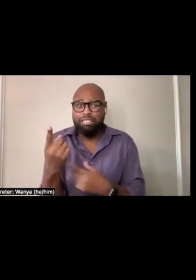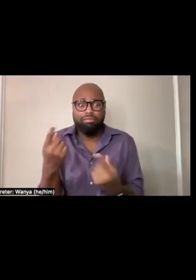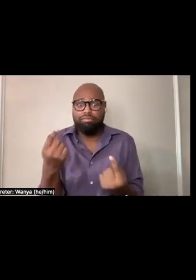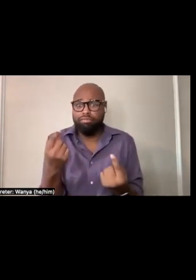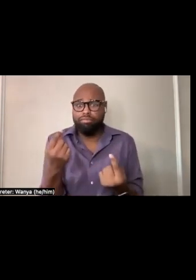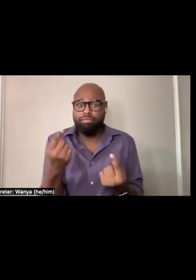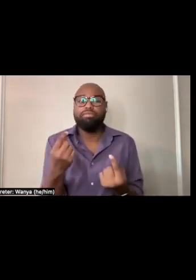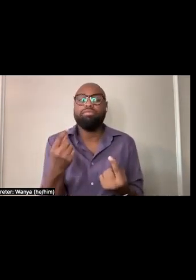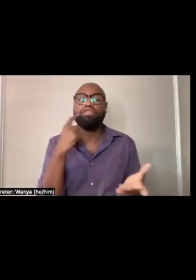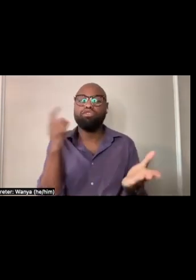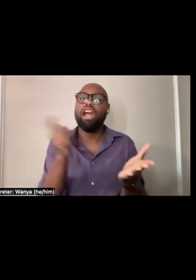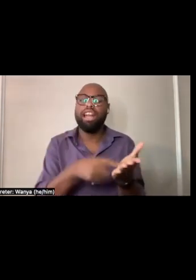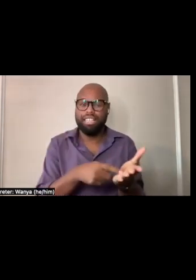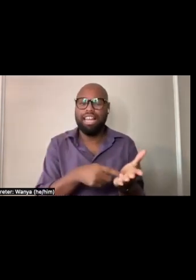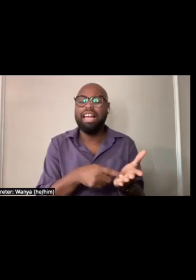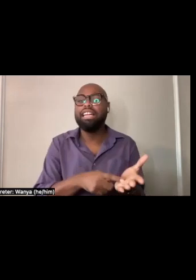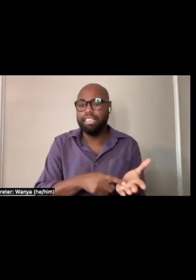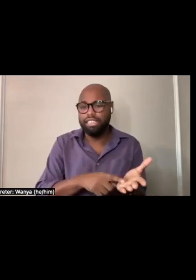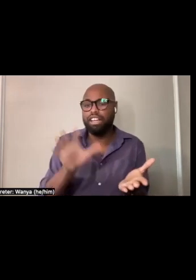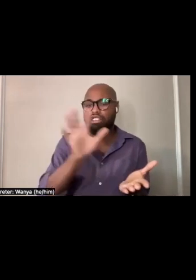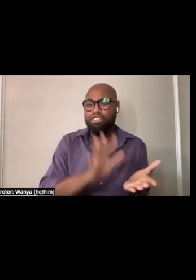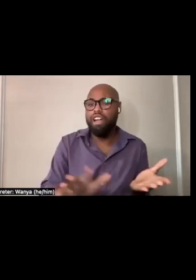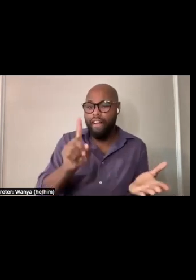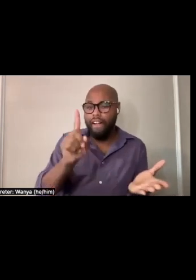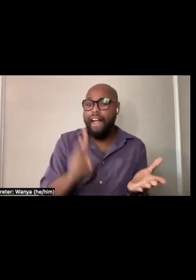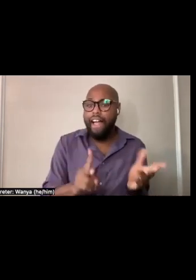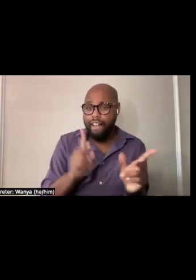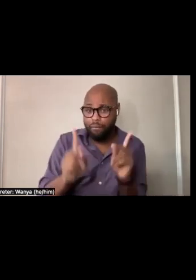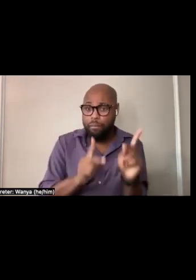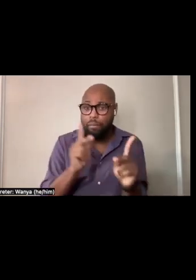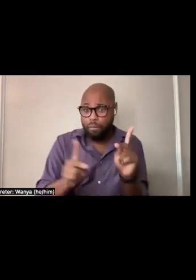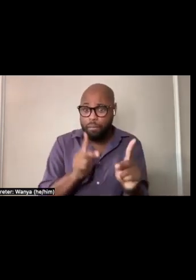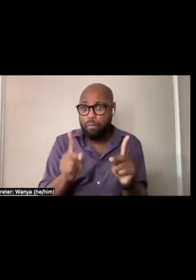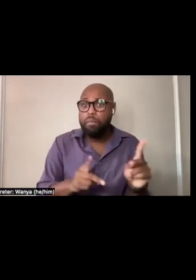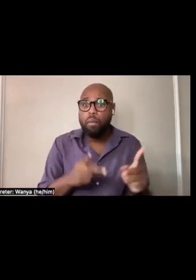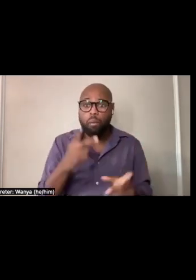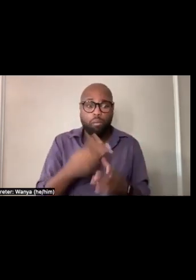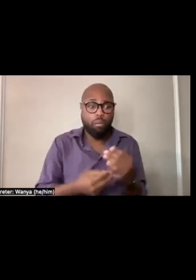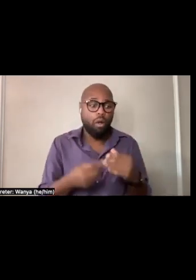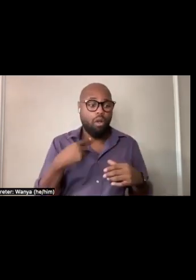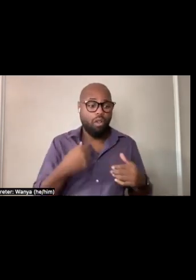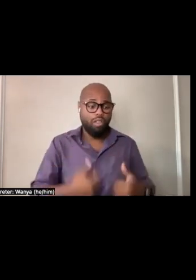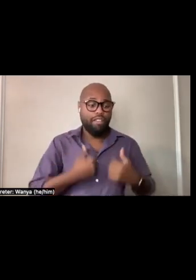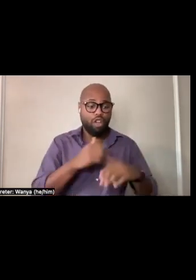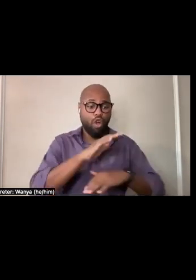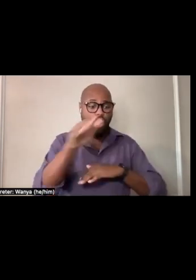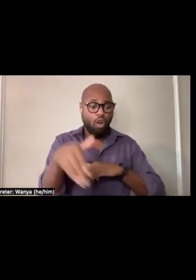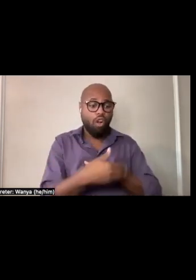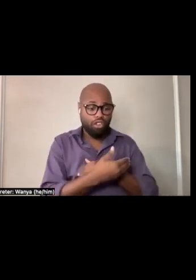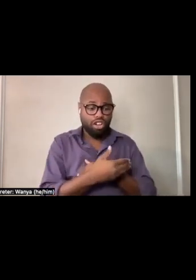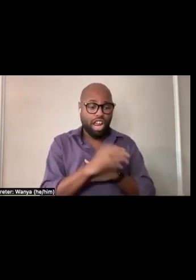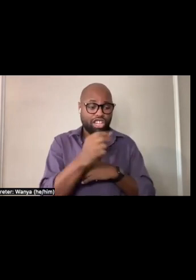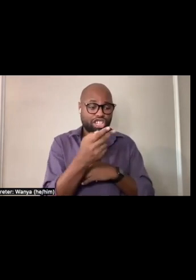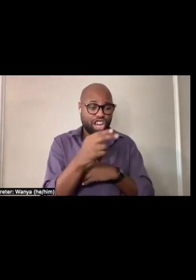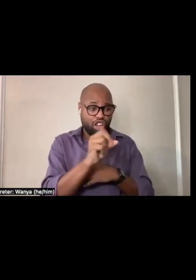that about half of the people in both living in overnight congregate shelters and who are unhoused,